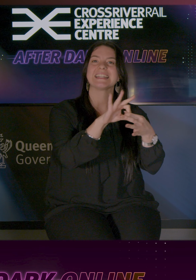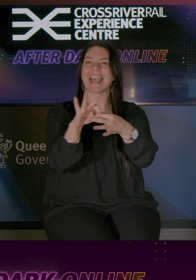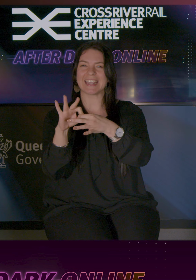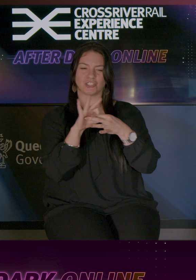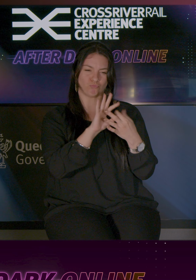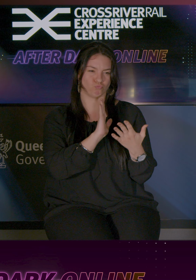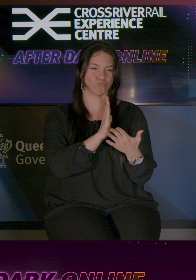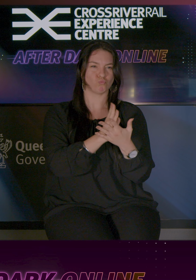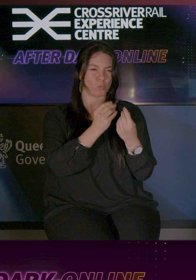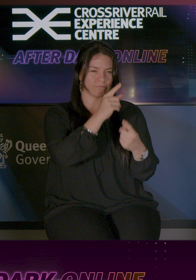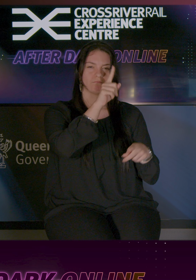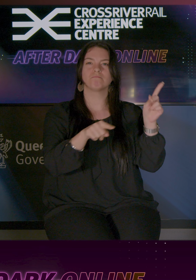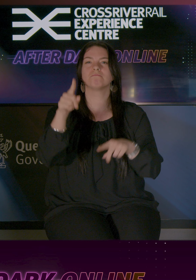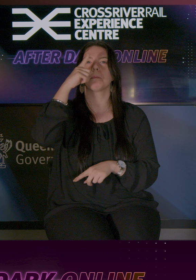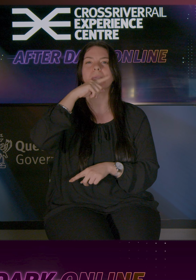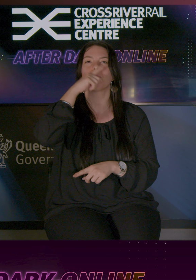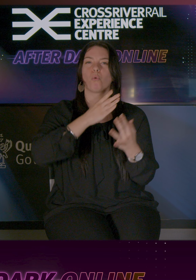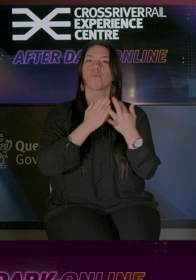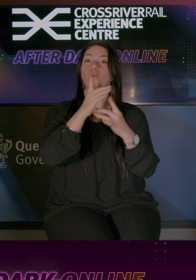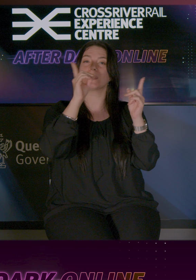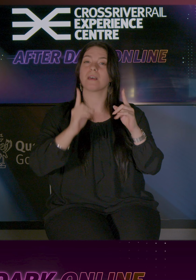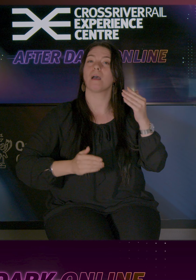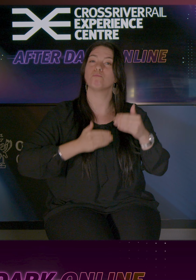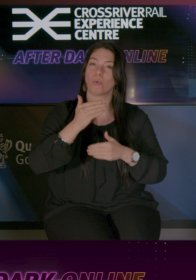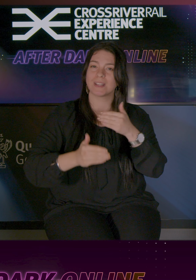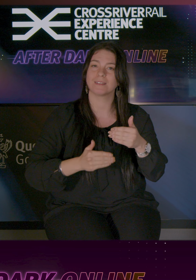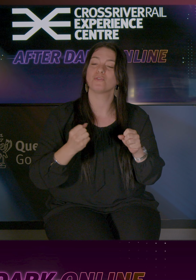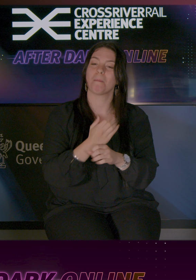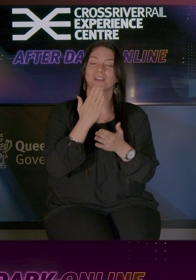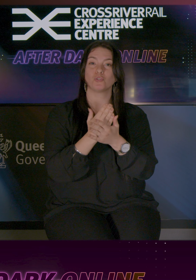with diverse people throughout the design process to ensure products and services not